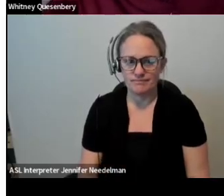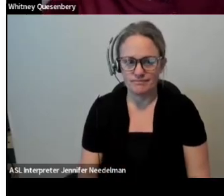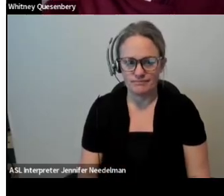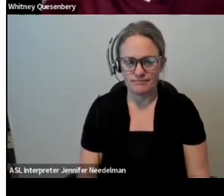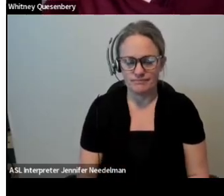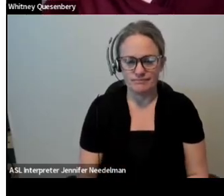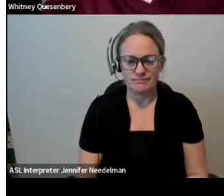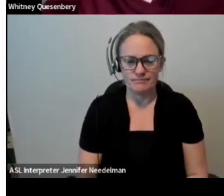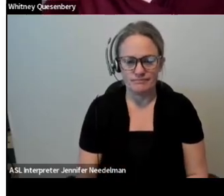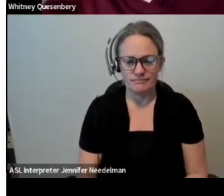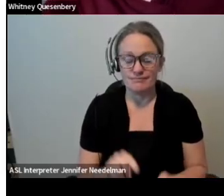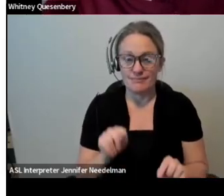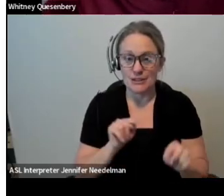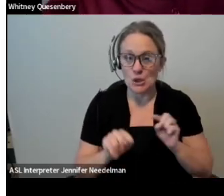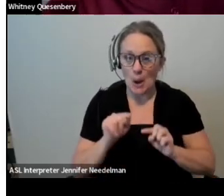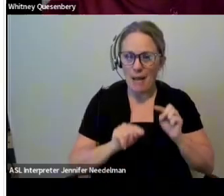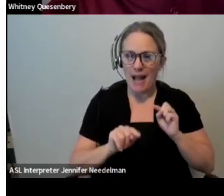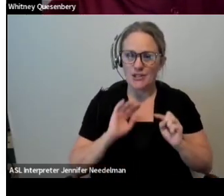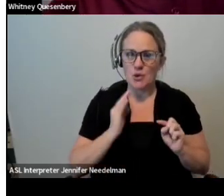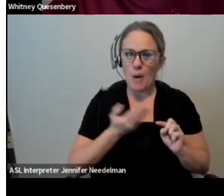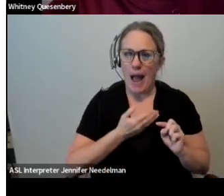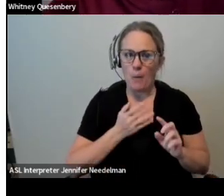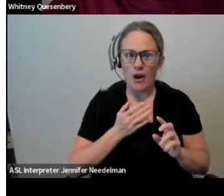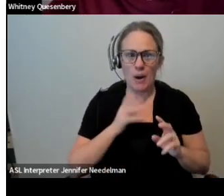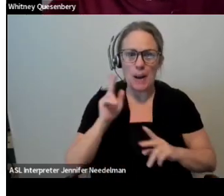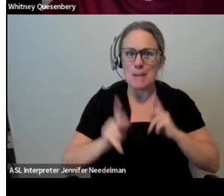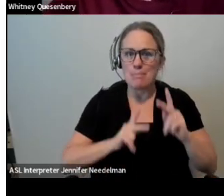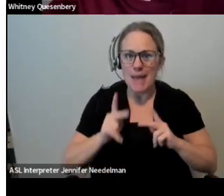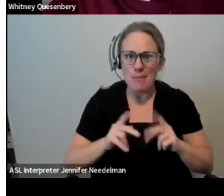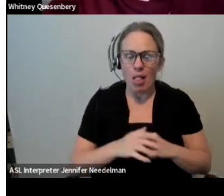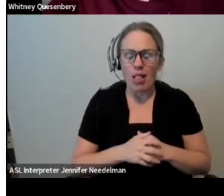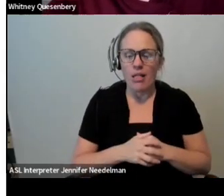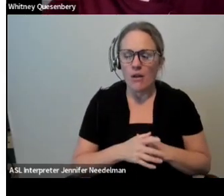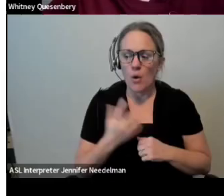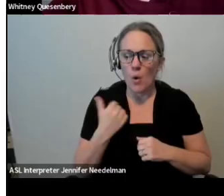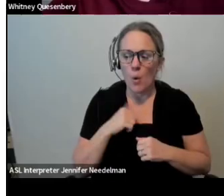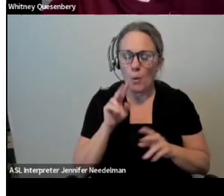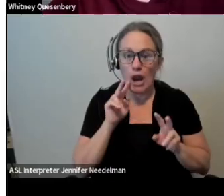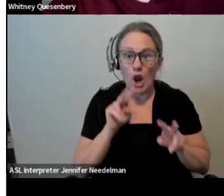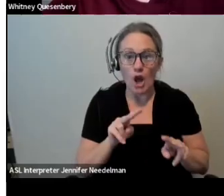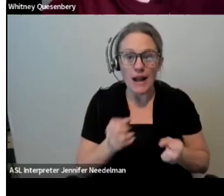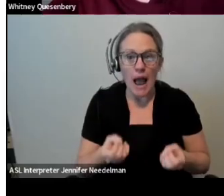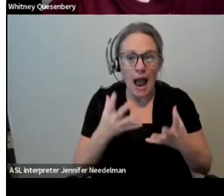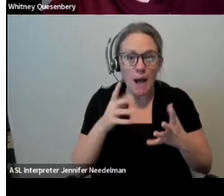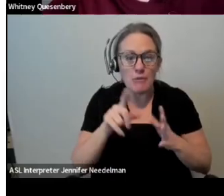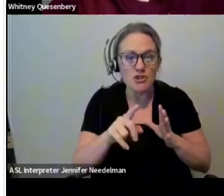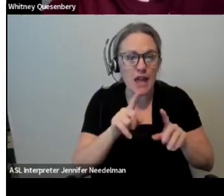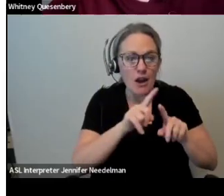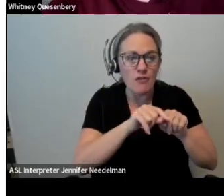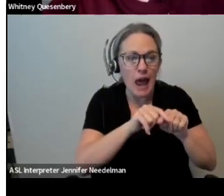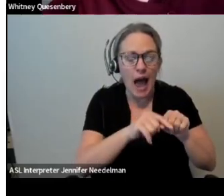So let's go back to our, to our folks why we looked at how much they relied on specialized technology or,